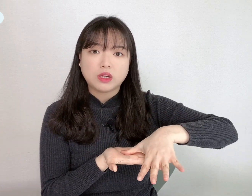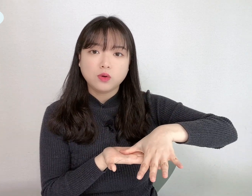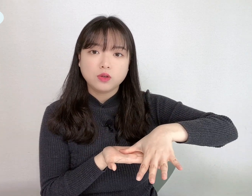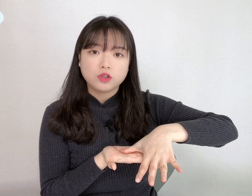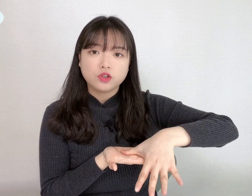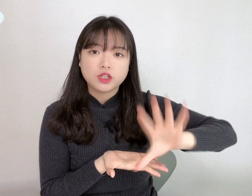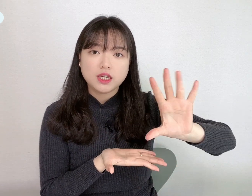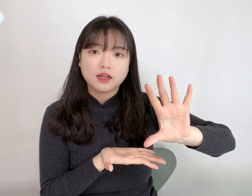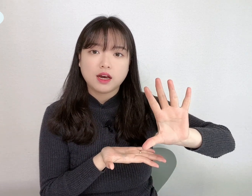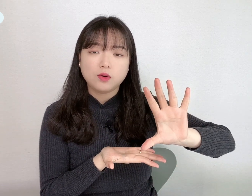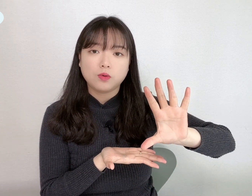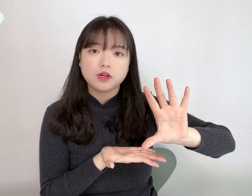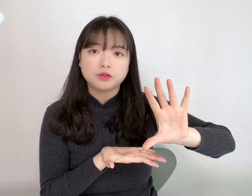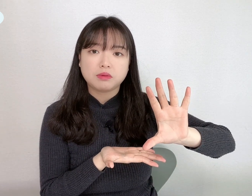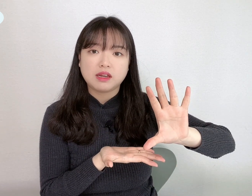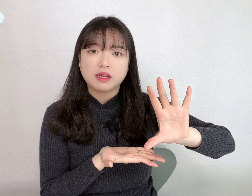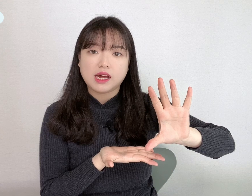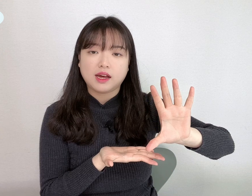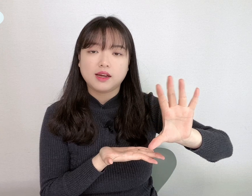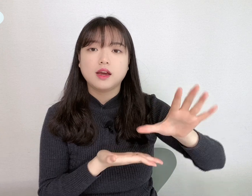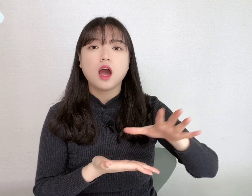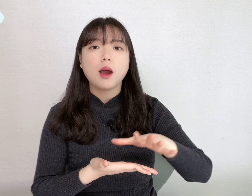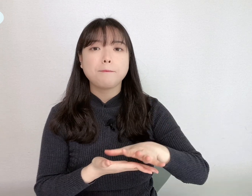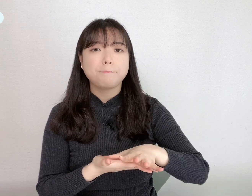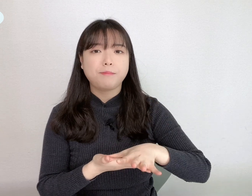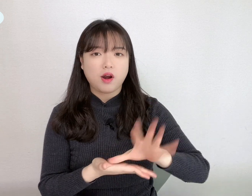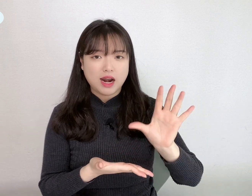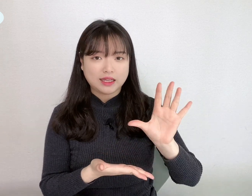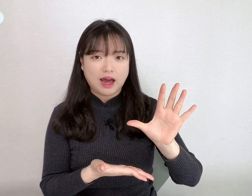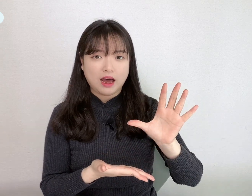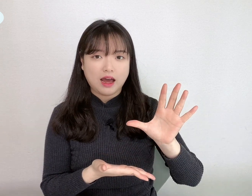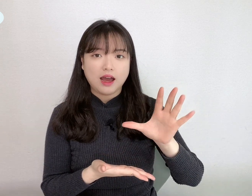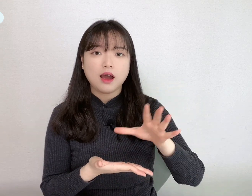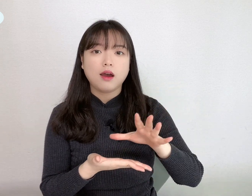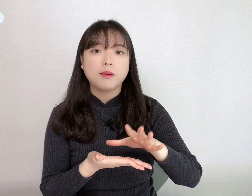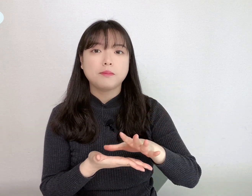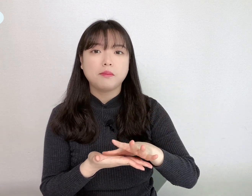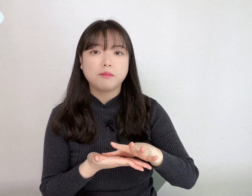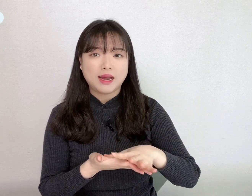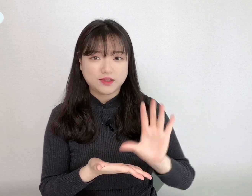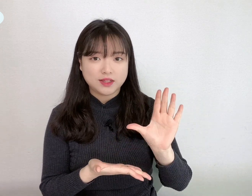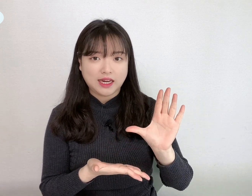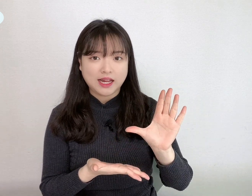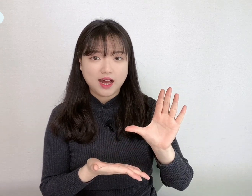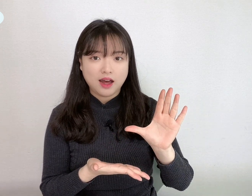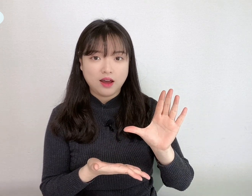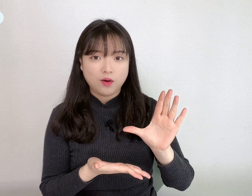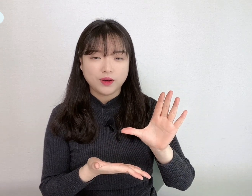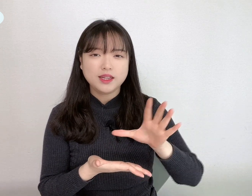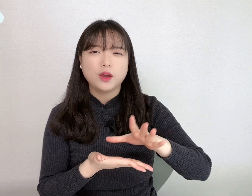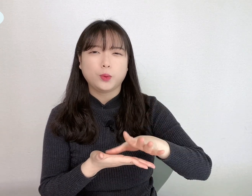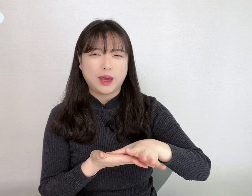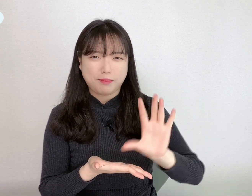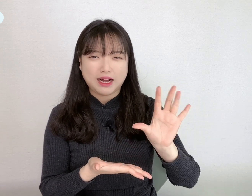When you say [weird] or [wacky] or [wacky], please